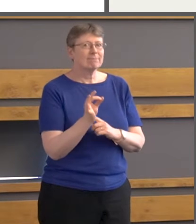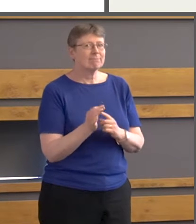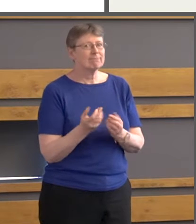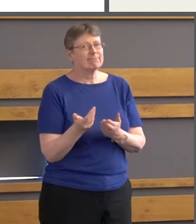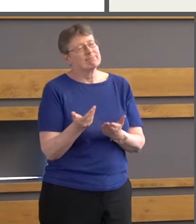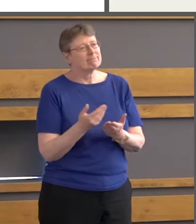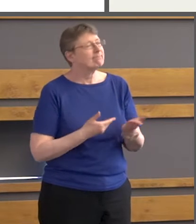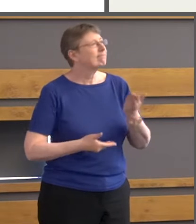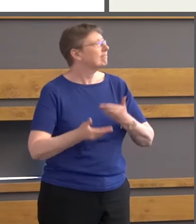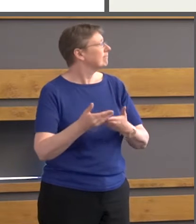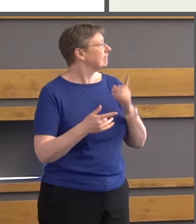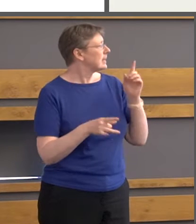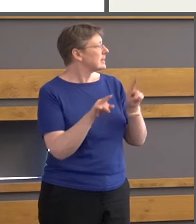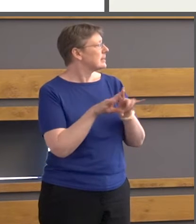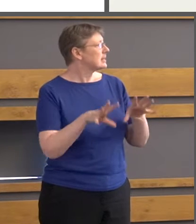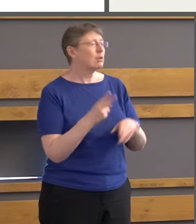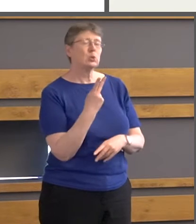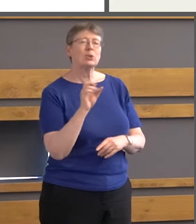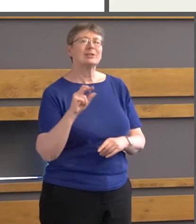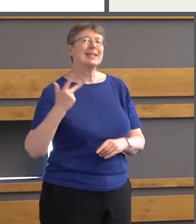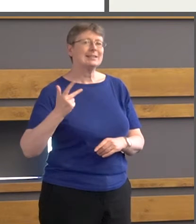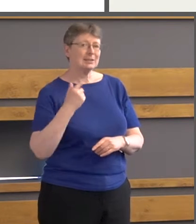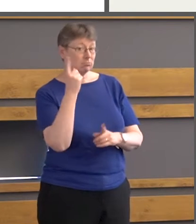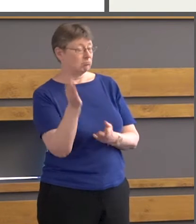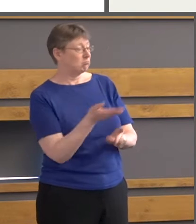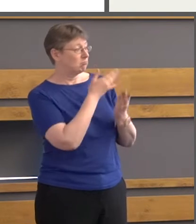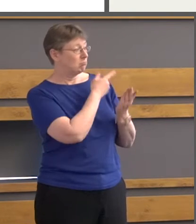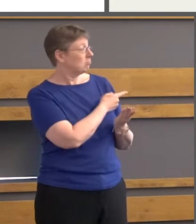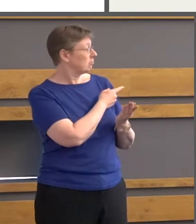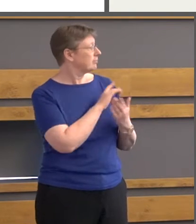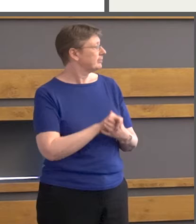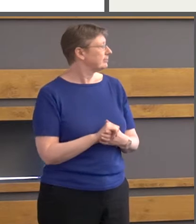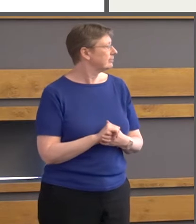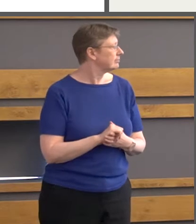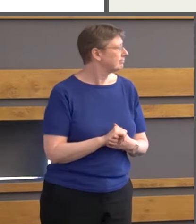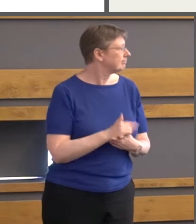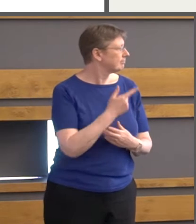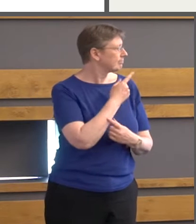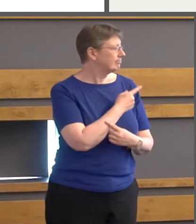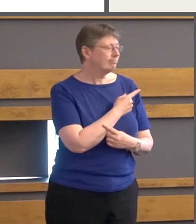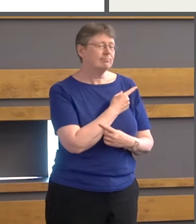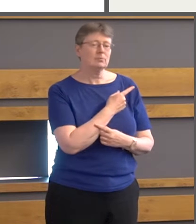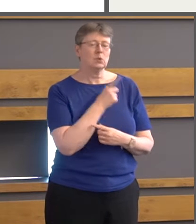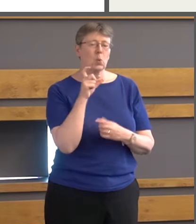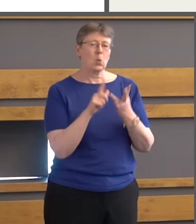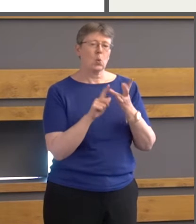And in a similar vein in 2018, we created a solo exhibition titled Code-Switching and Other Work